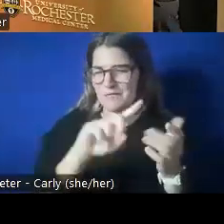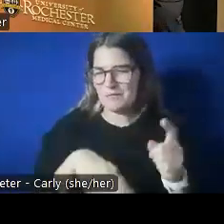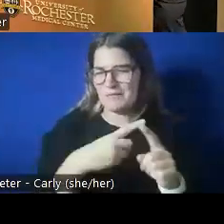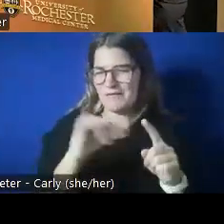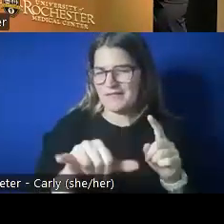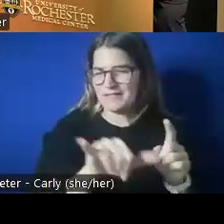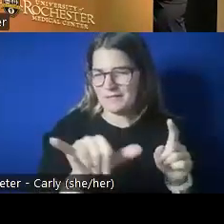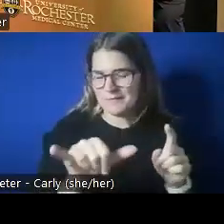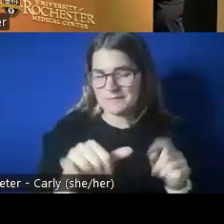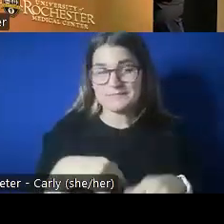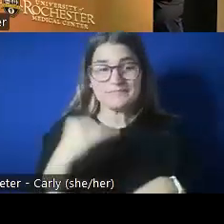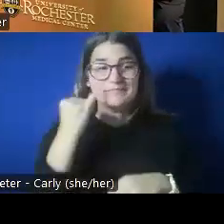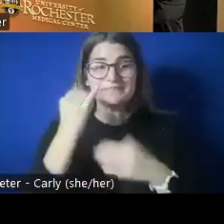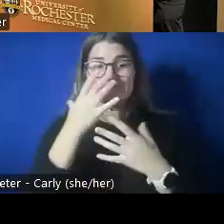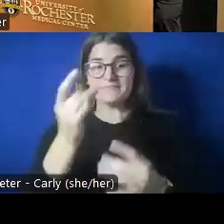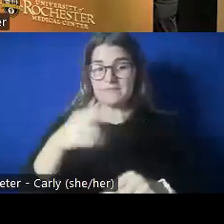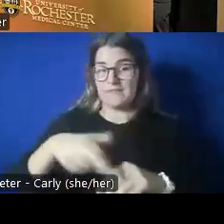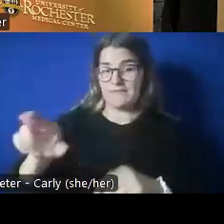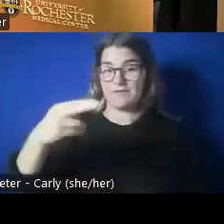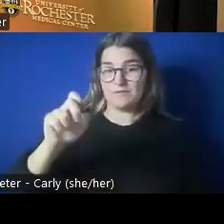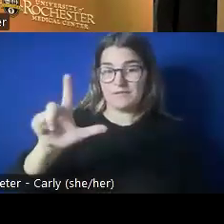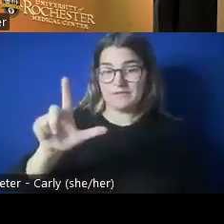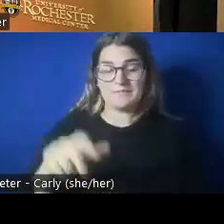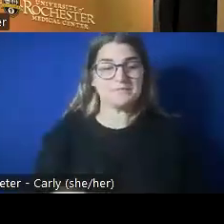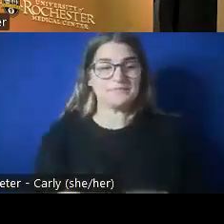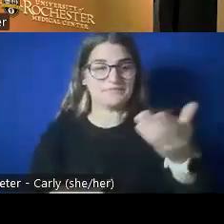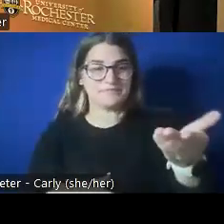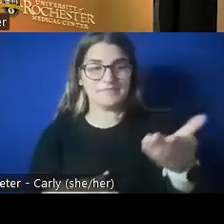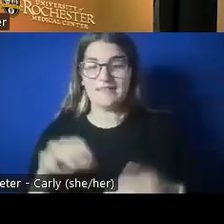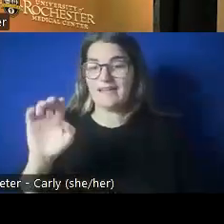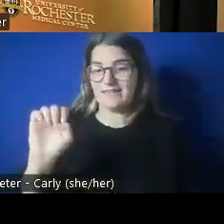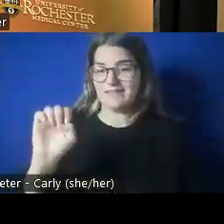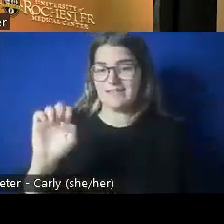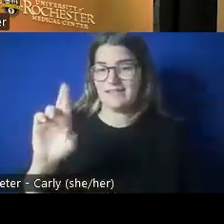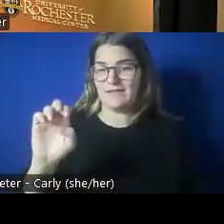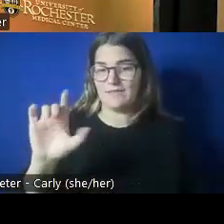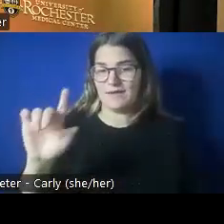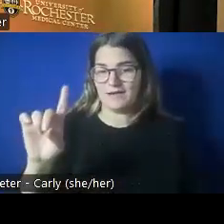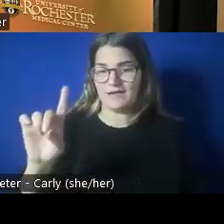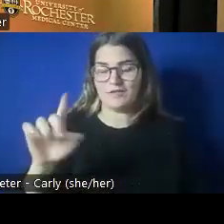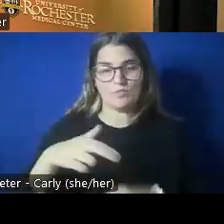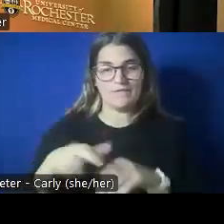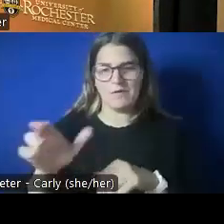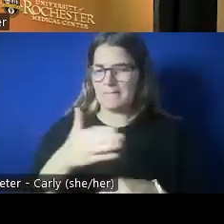to heal there is a um e-record referral this is the best way to refer refer to us patients